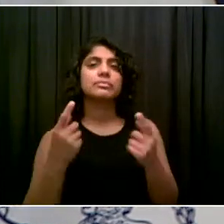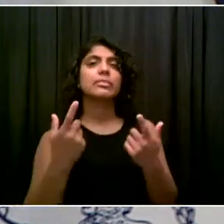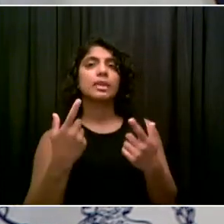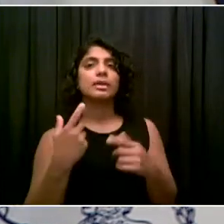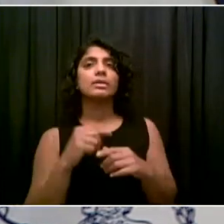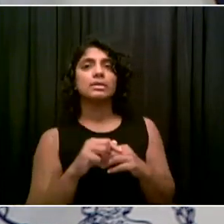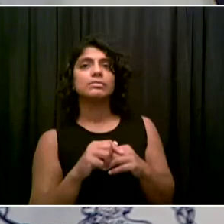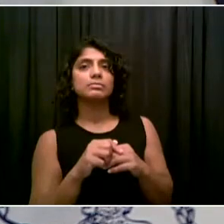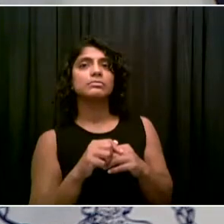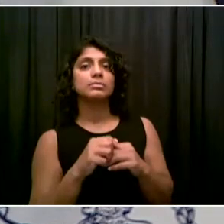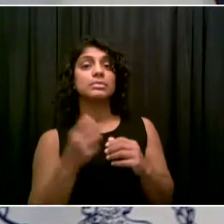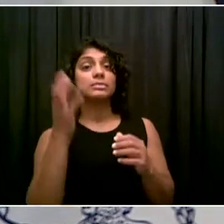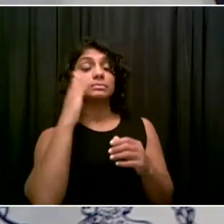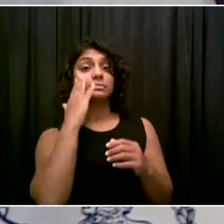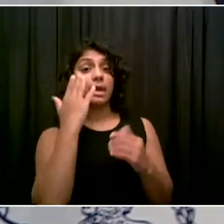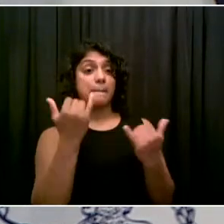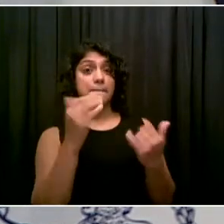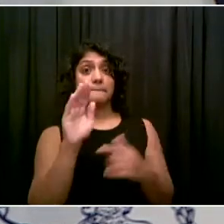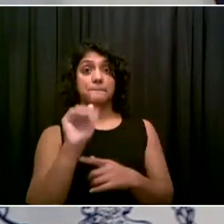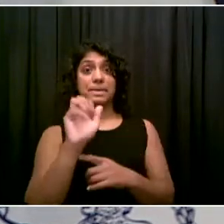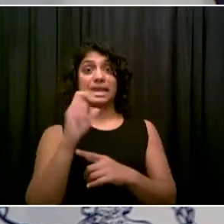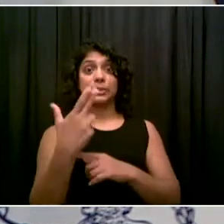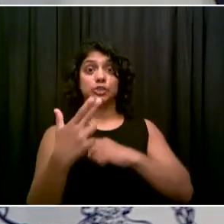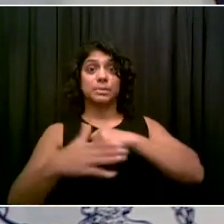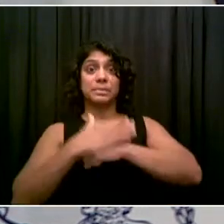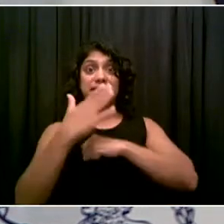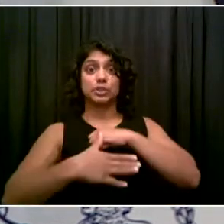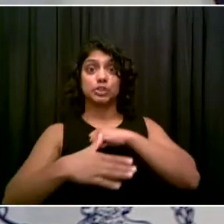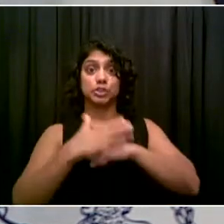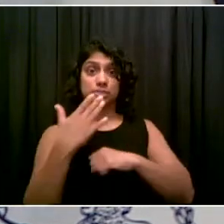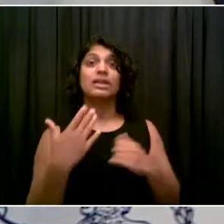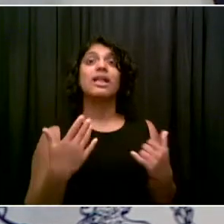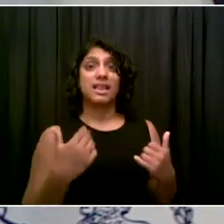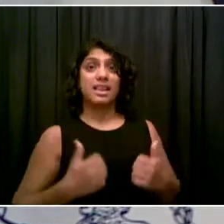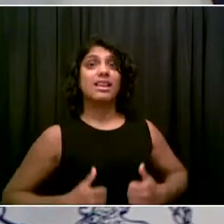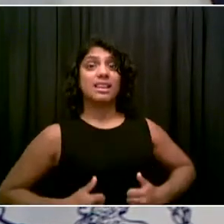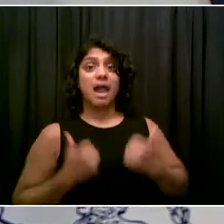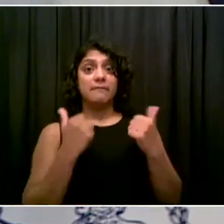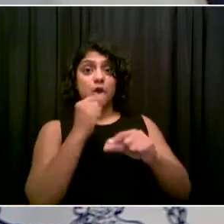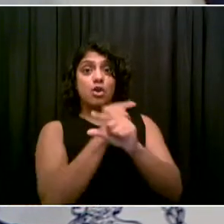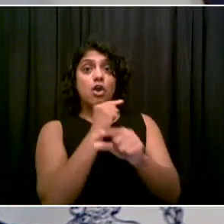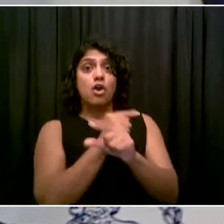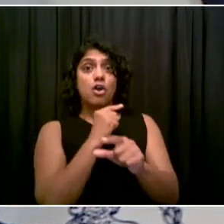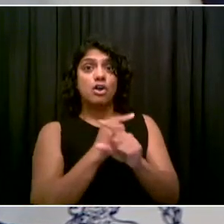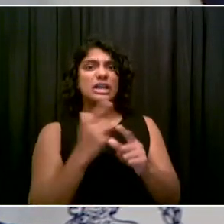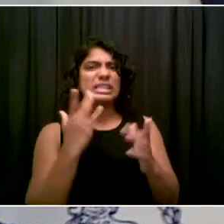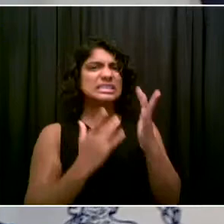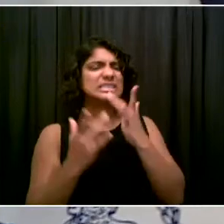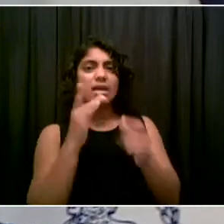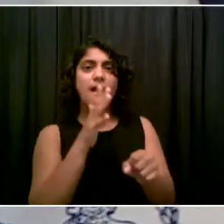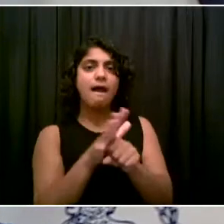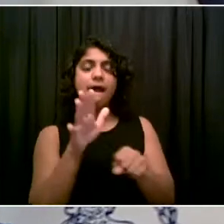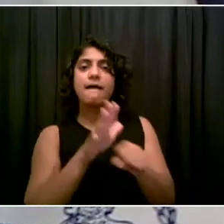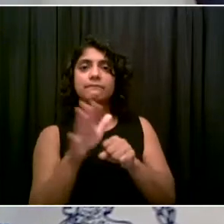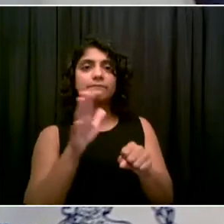SHORTAGE AT CITY BEACHES, A